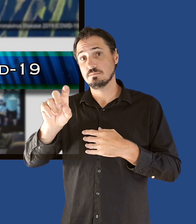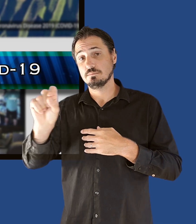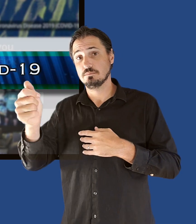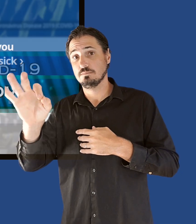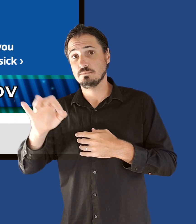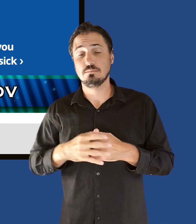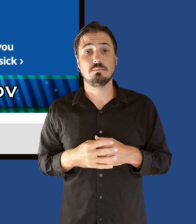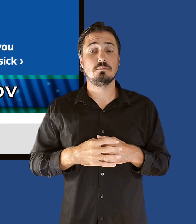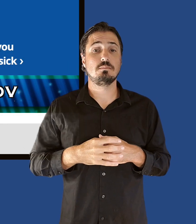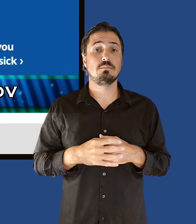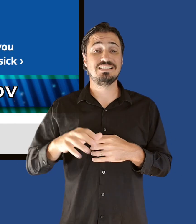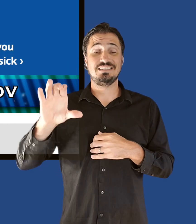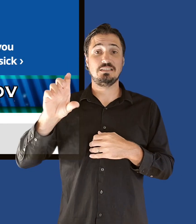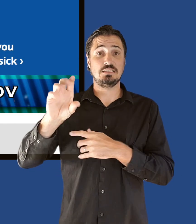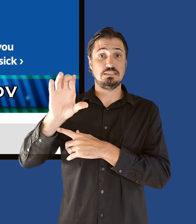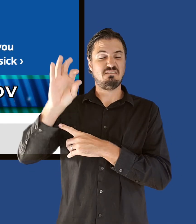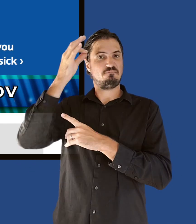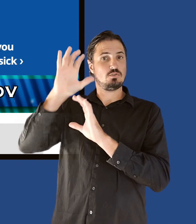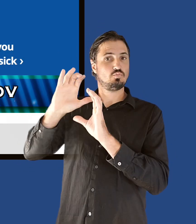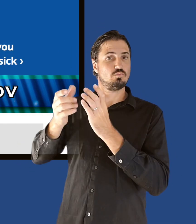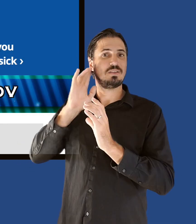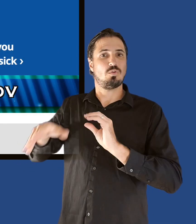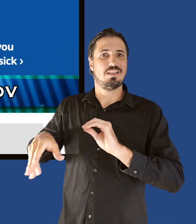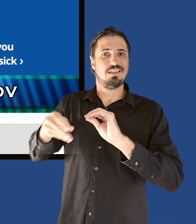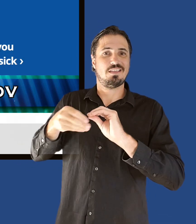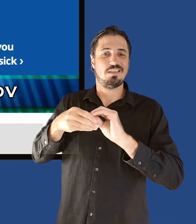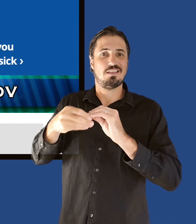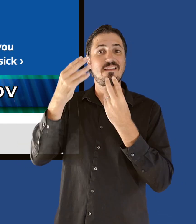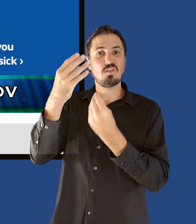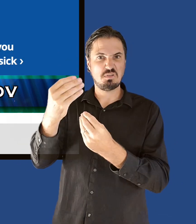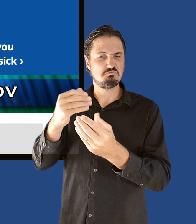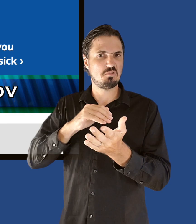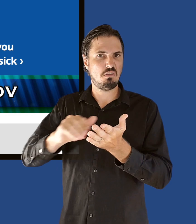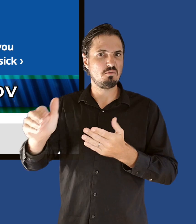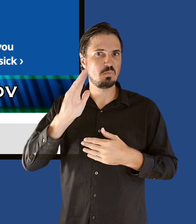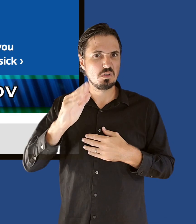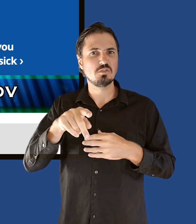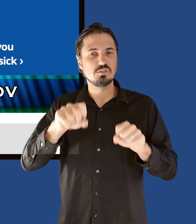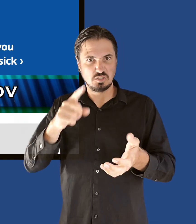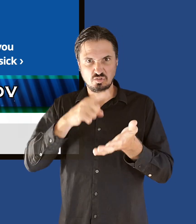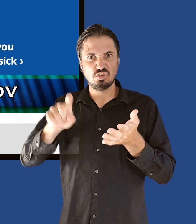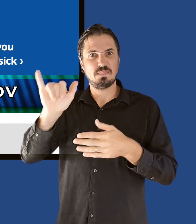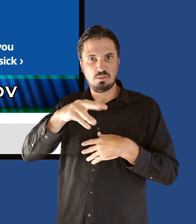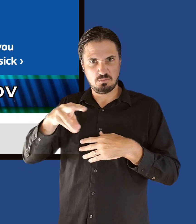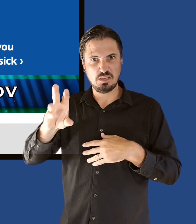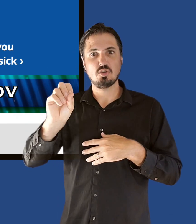The Centers for Disease Control is also updating its website regularly. For more information, please visit Coronavirus.gov.